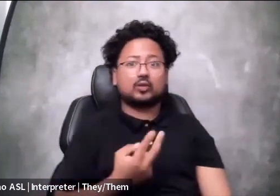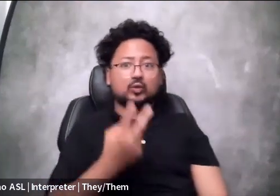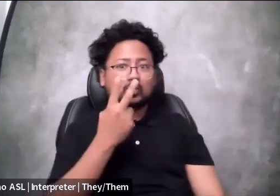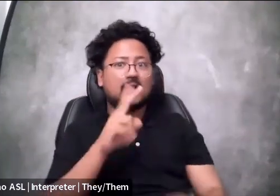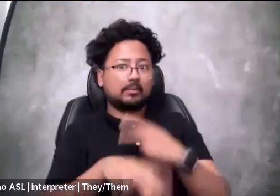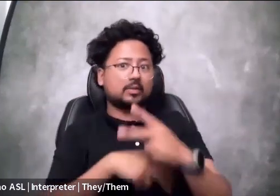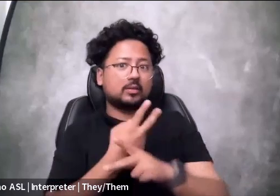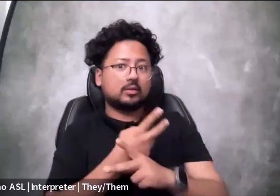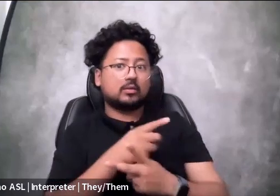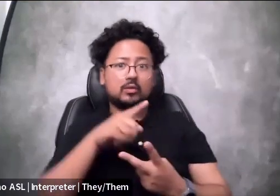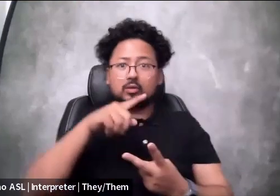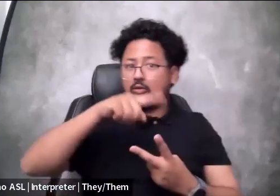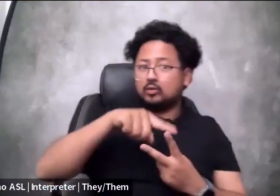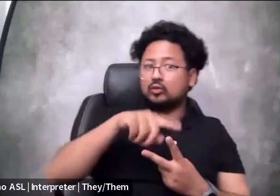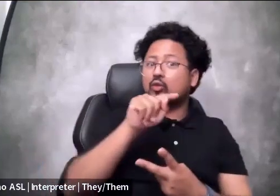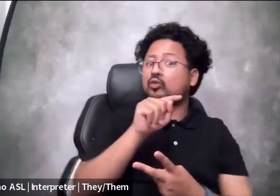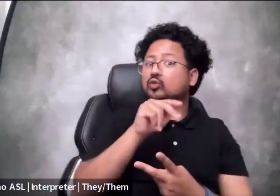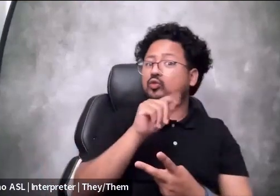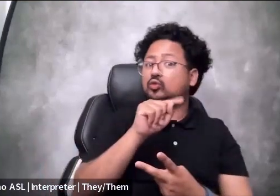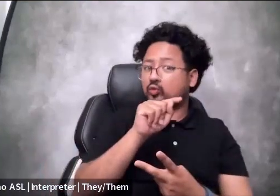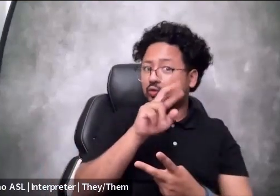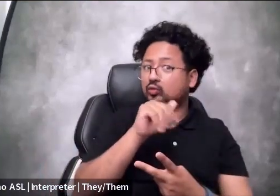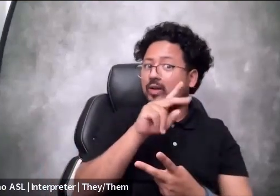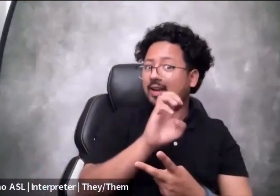There is Scholastic Trade, which publishes books and exist in New York,